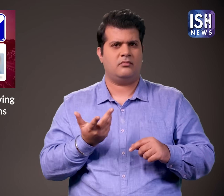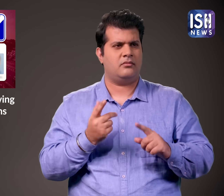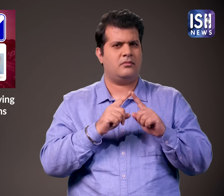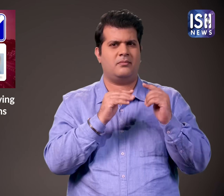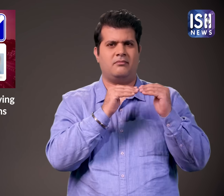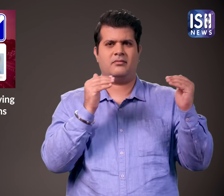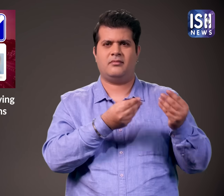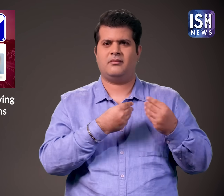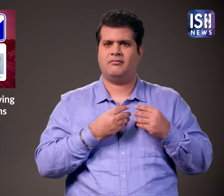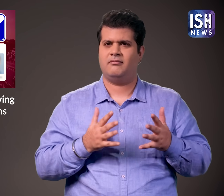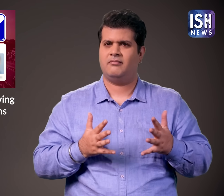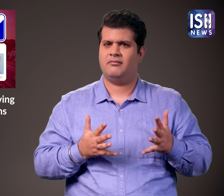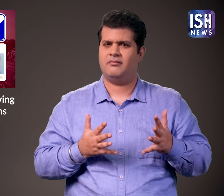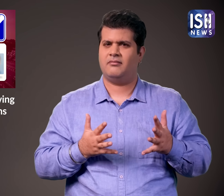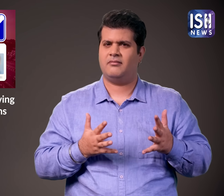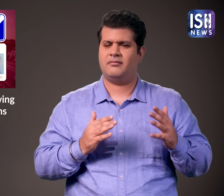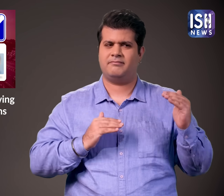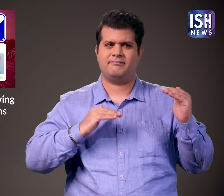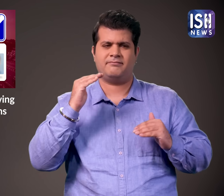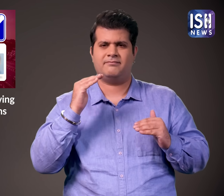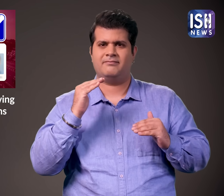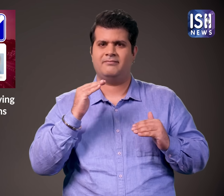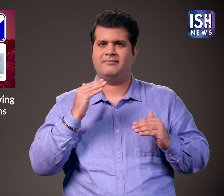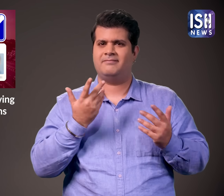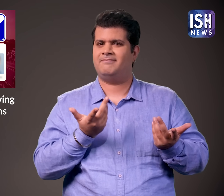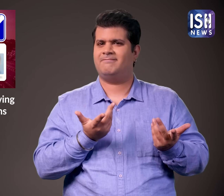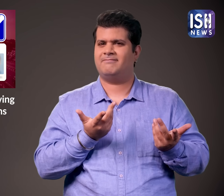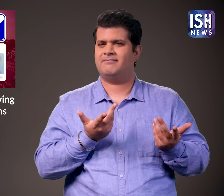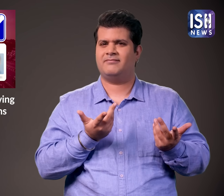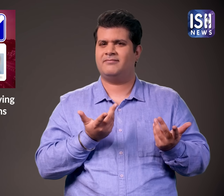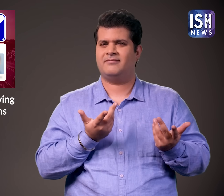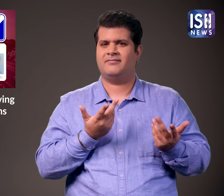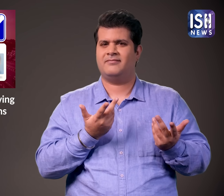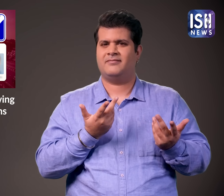This is totally unfair.